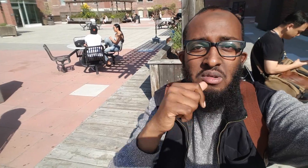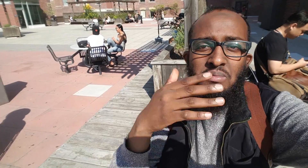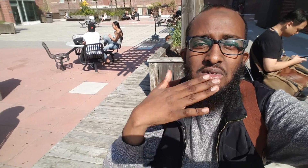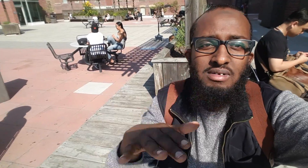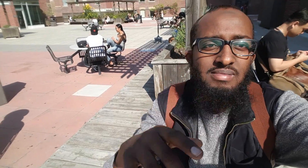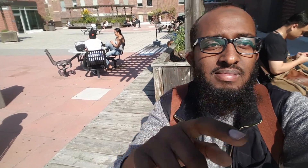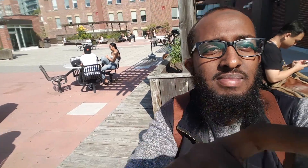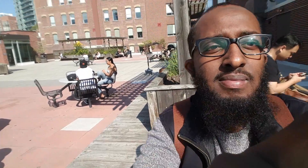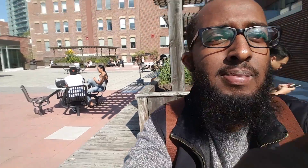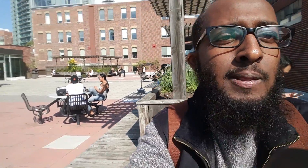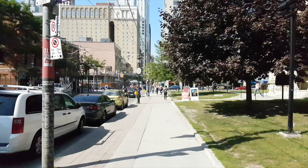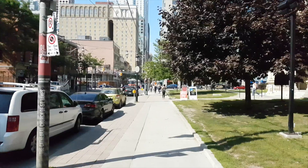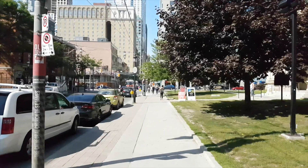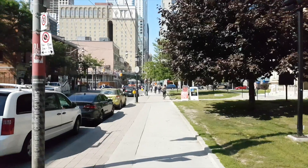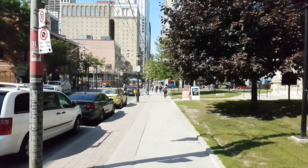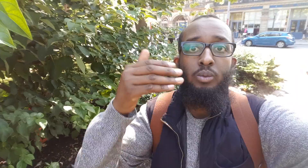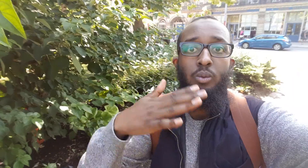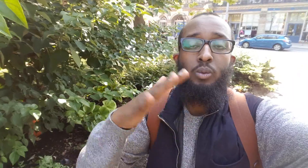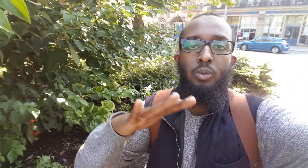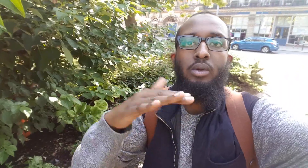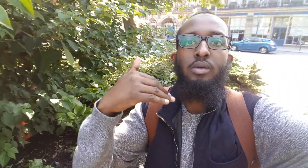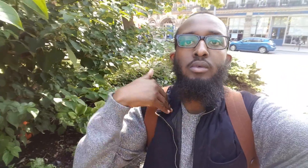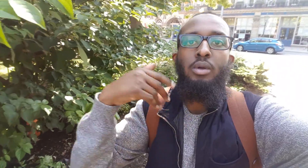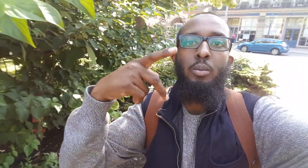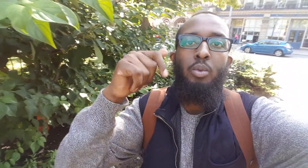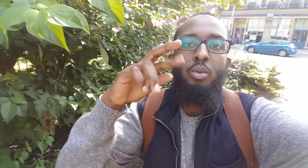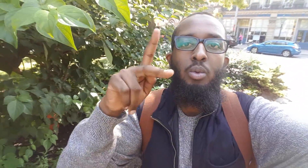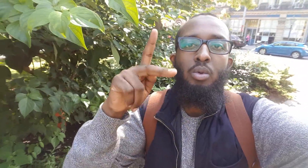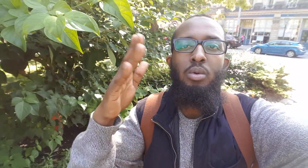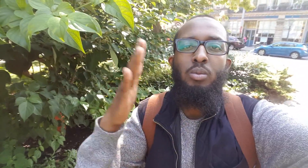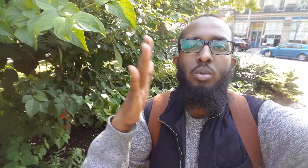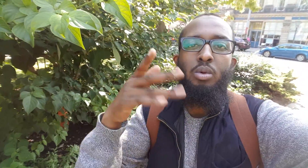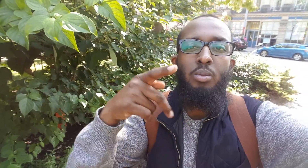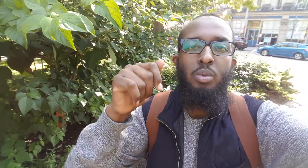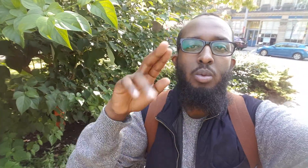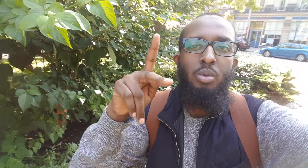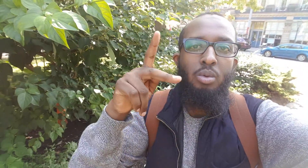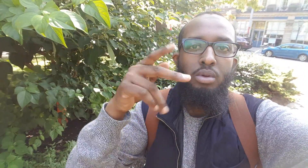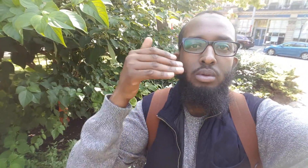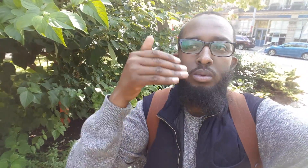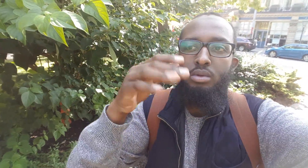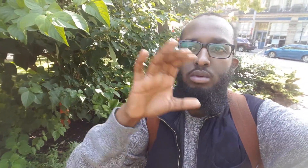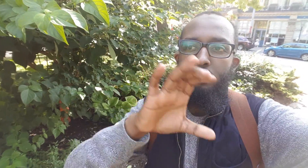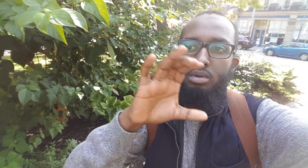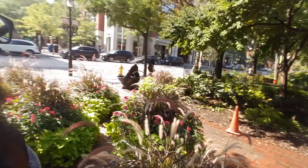Not bad. Near my school, there is a park that is close to a historical church.